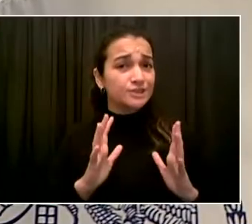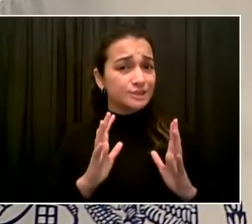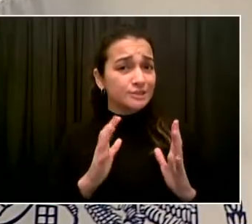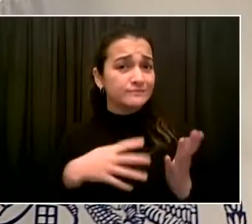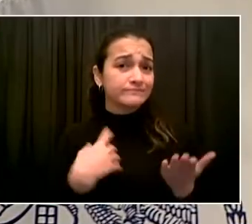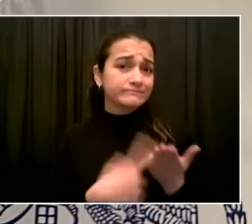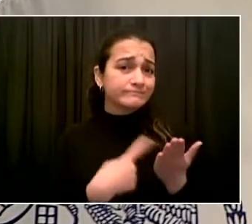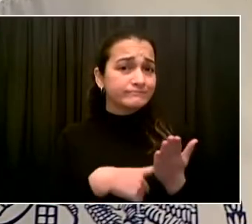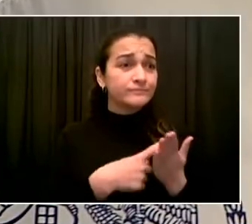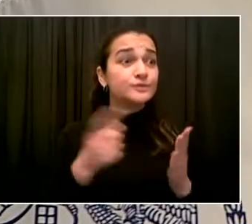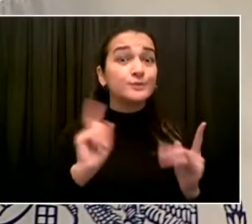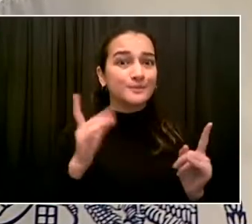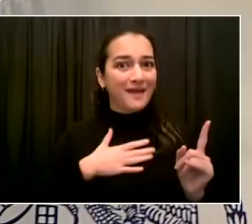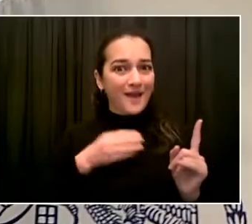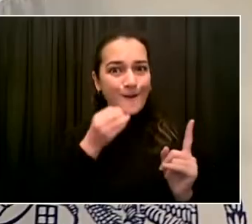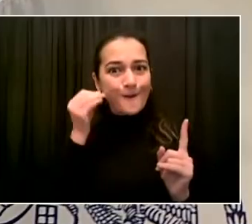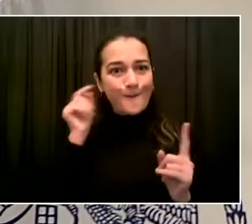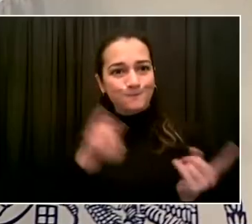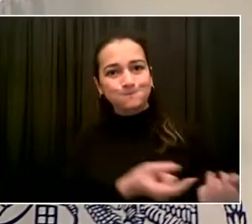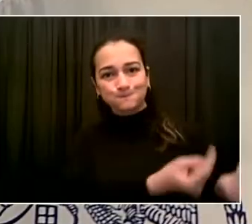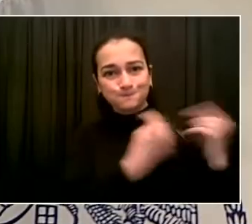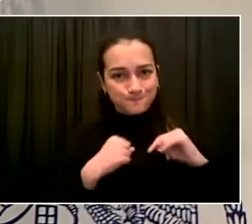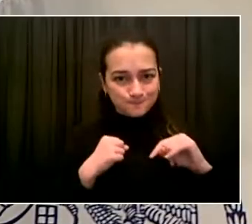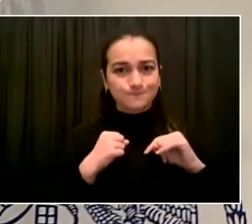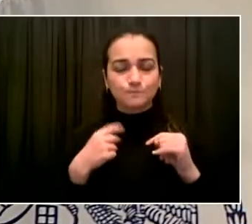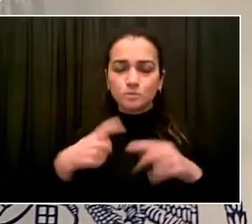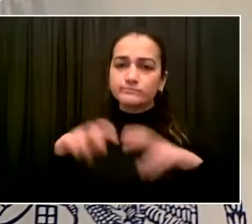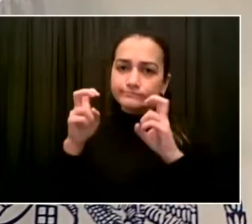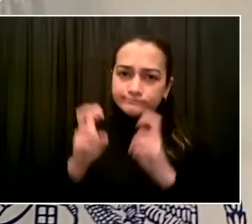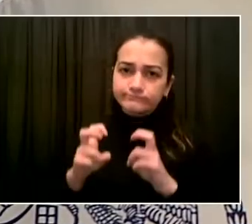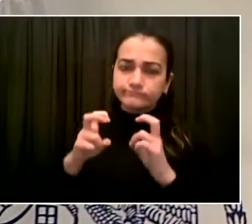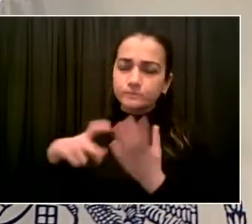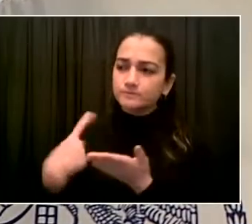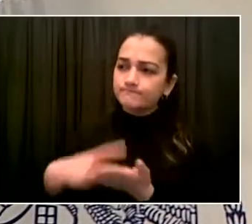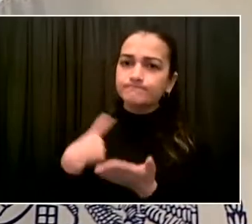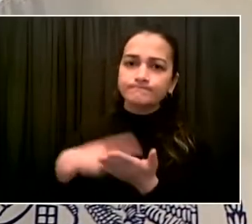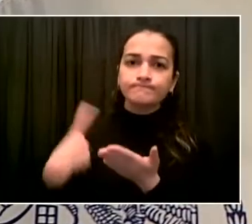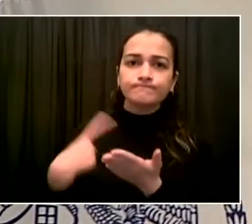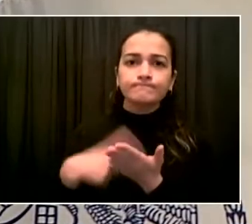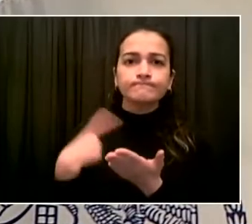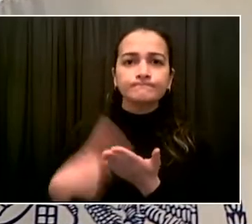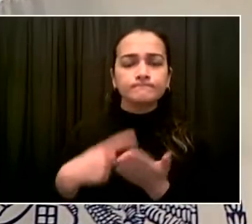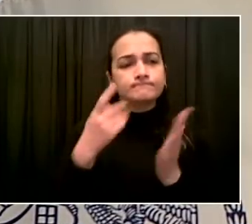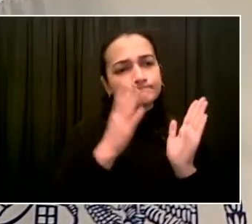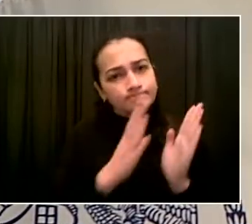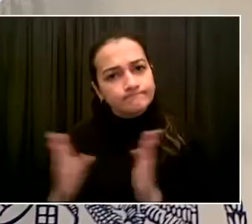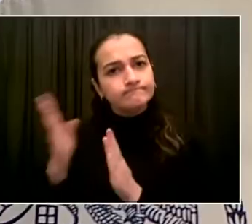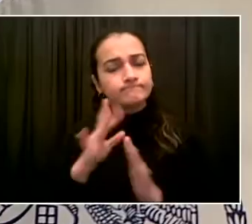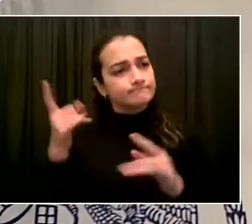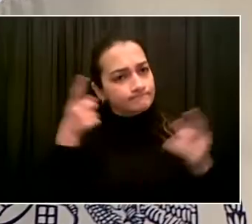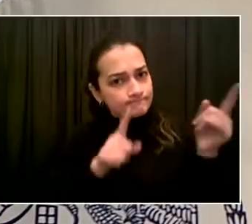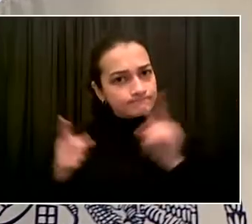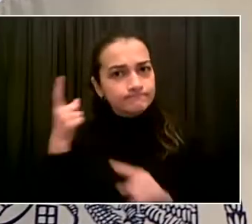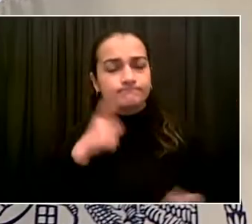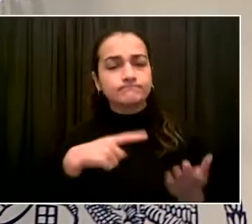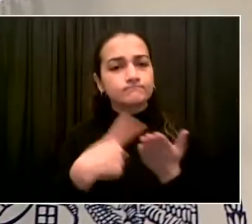WE TALK ALL THE TIME. WE MET AT GRACIE MANSION BEFORE HE WENT ON HIS